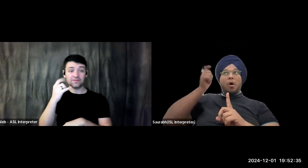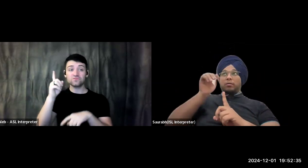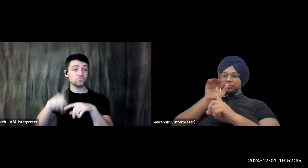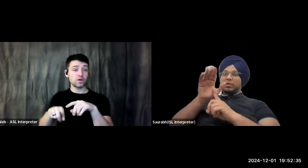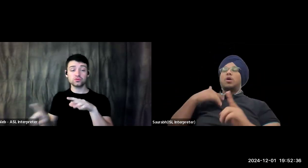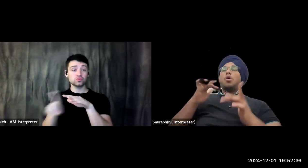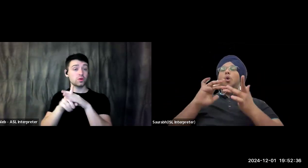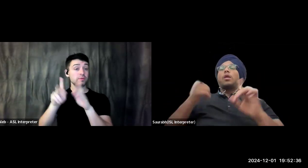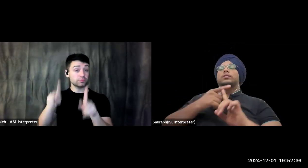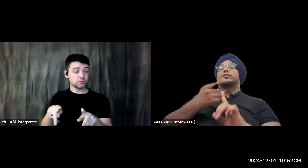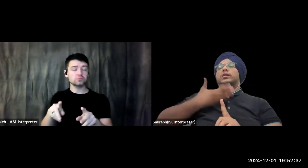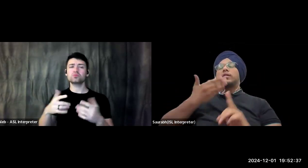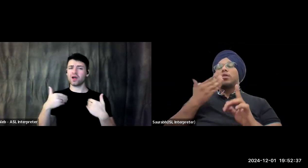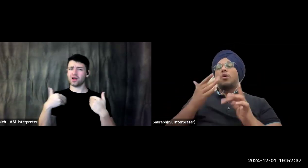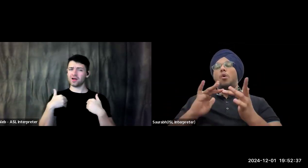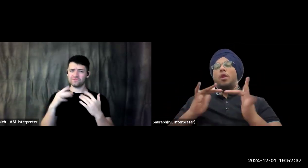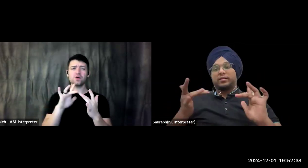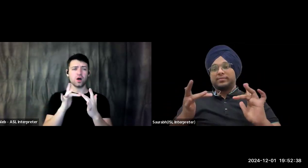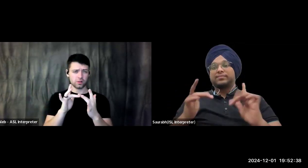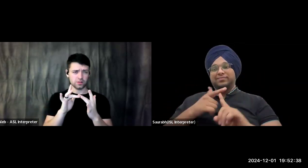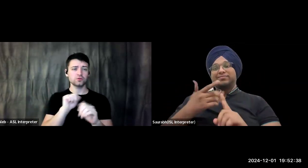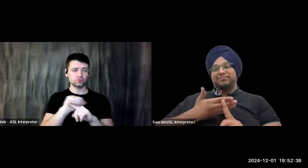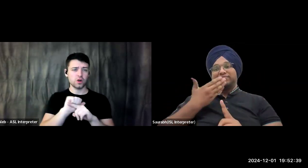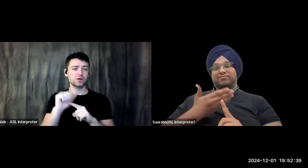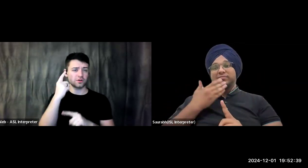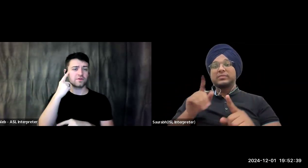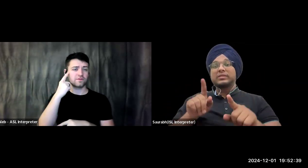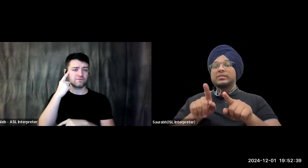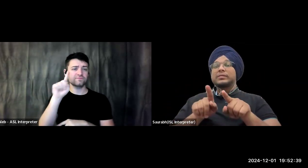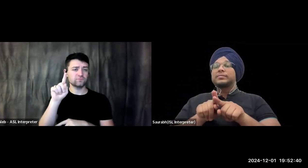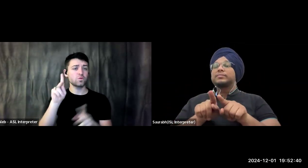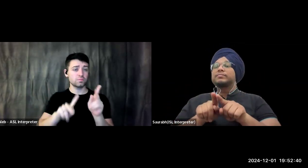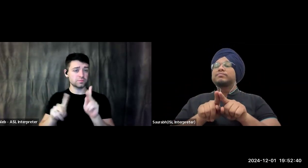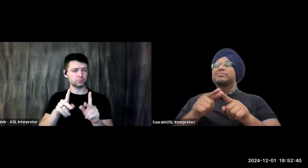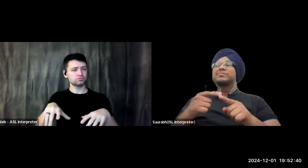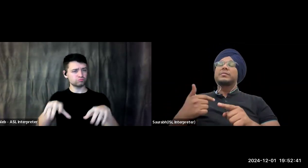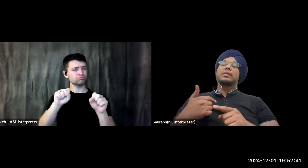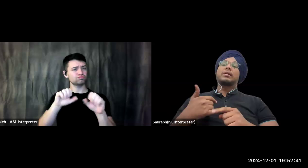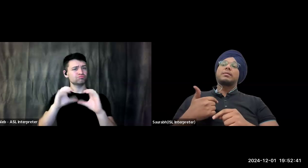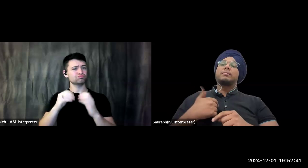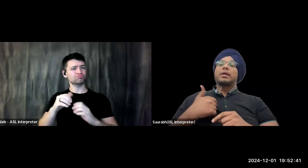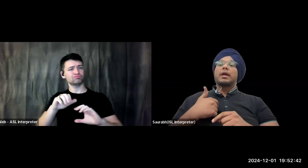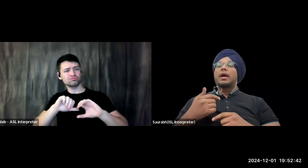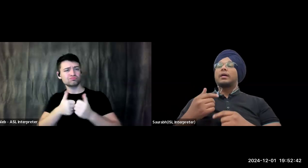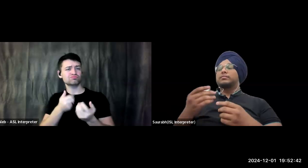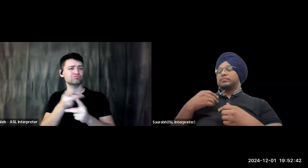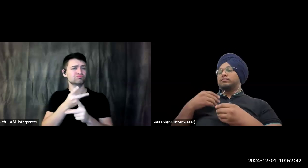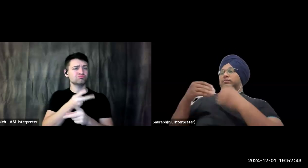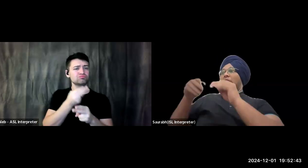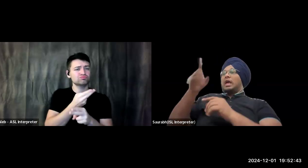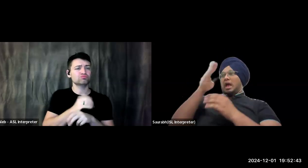We don't live up to the vendors.